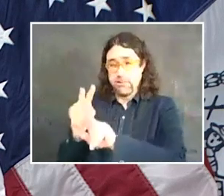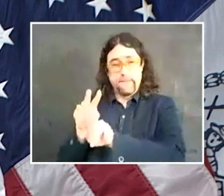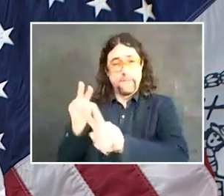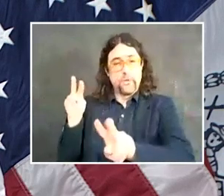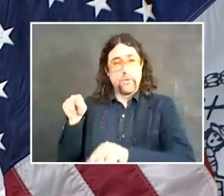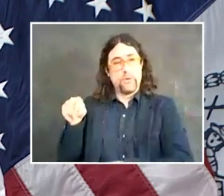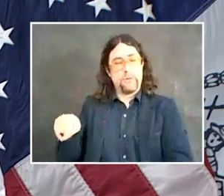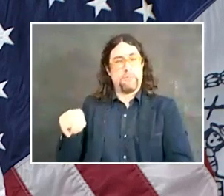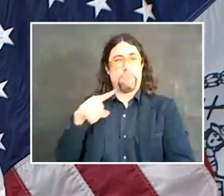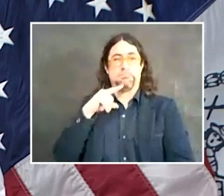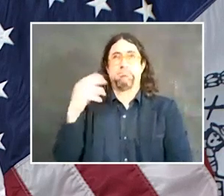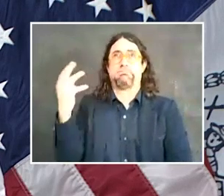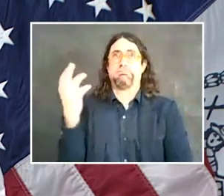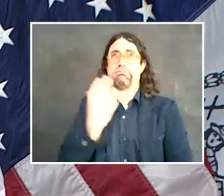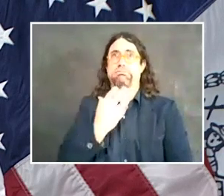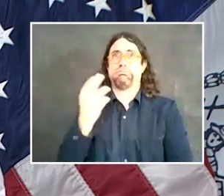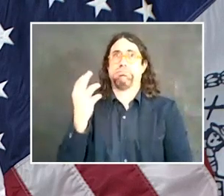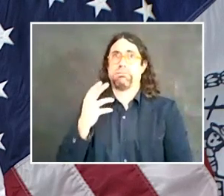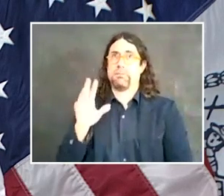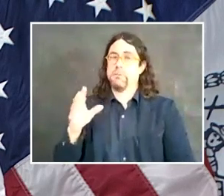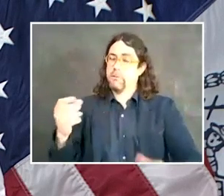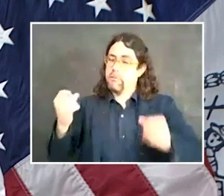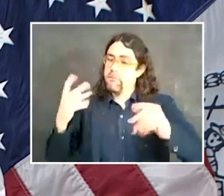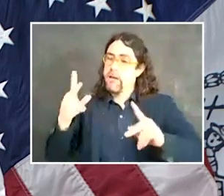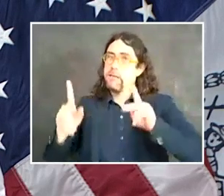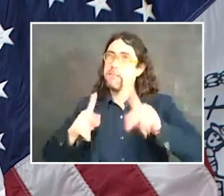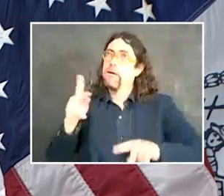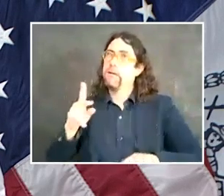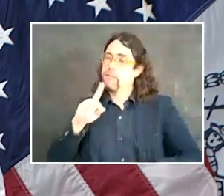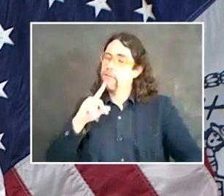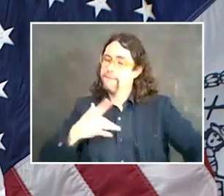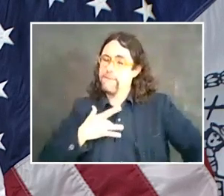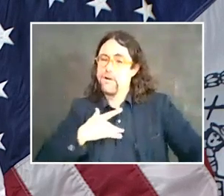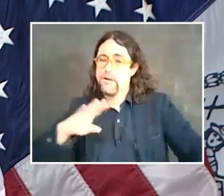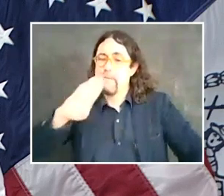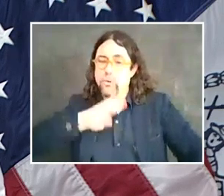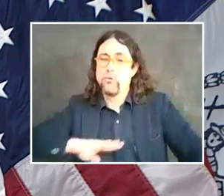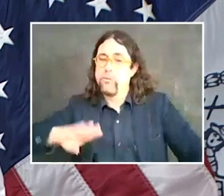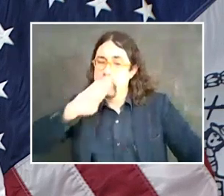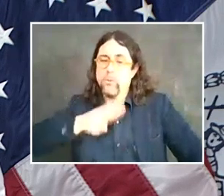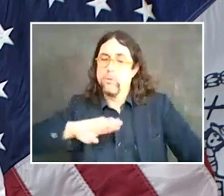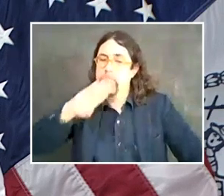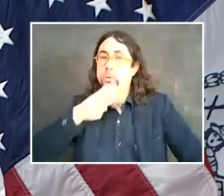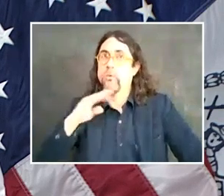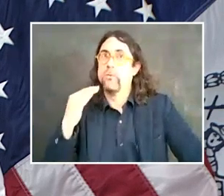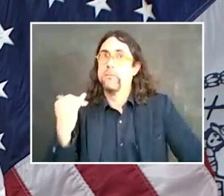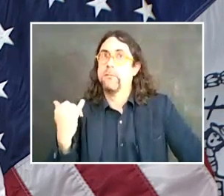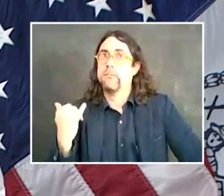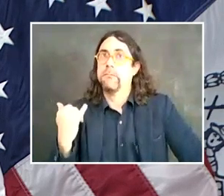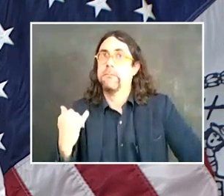FRUSTRATION IN THIS CITY THAT WILL BE VERY DIFFICULT, I